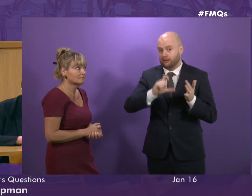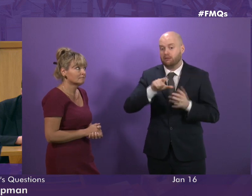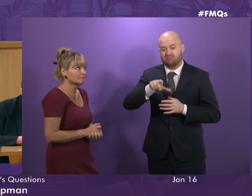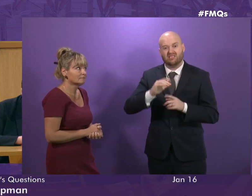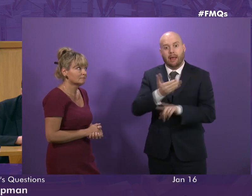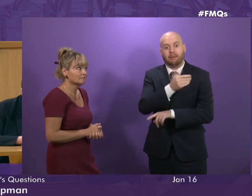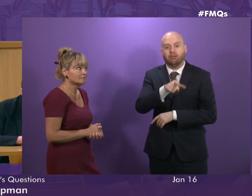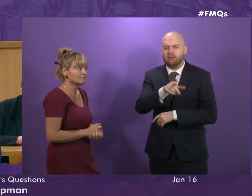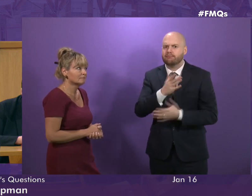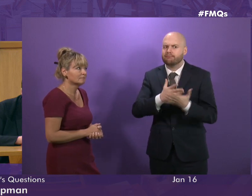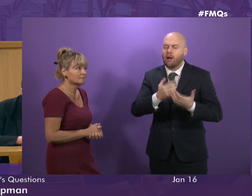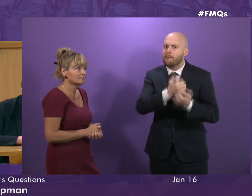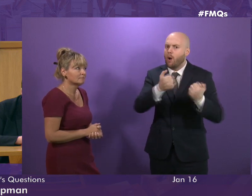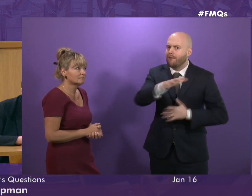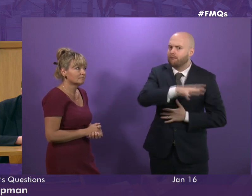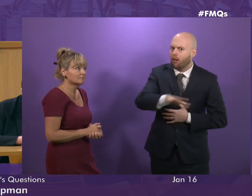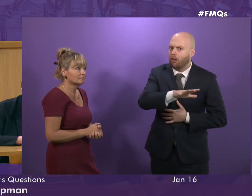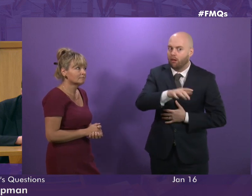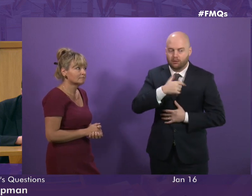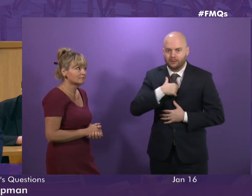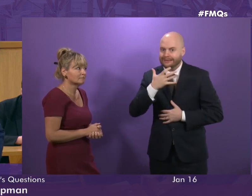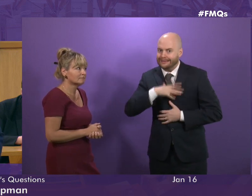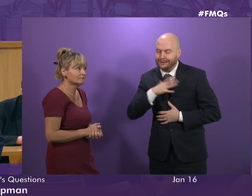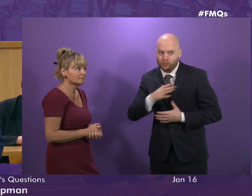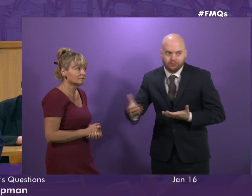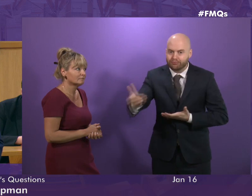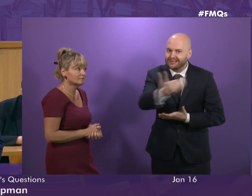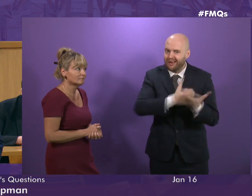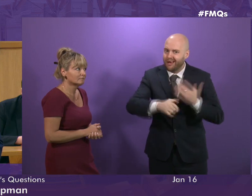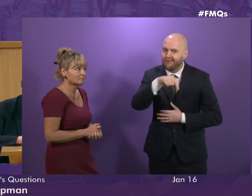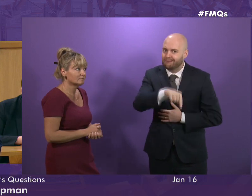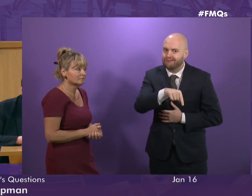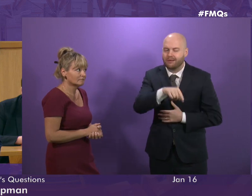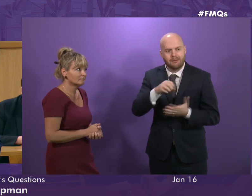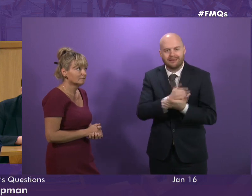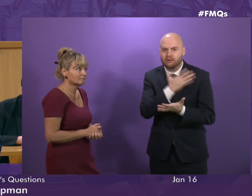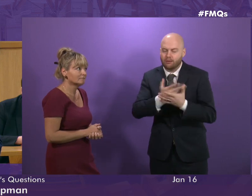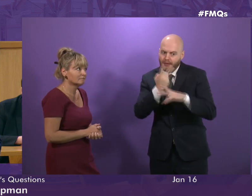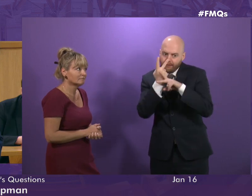first task is to make the issue a conservation issue of the highest importance. Will the